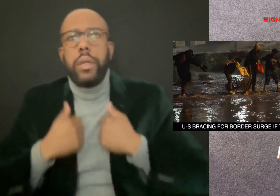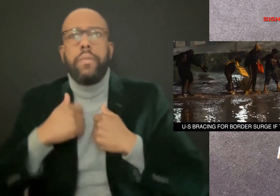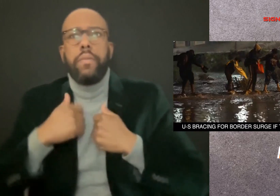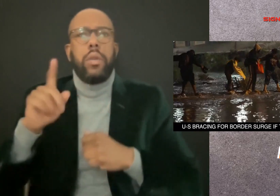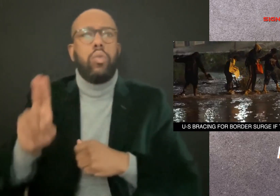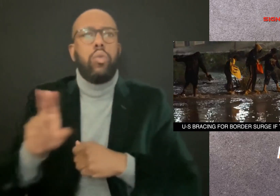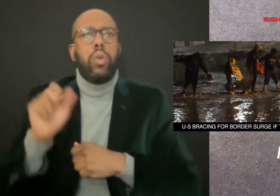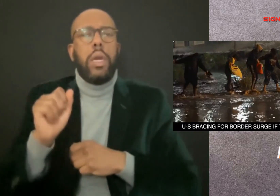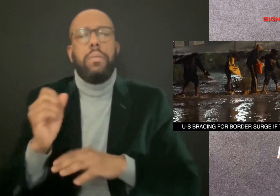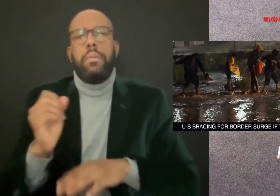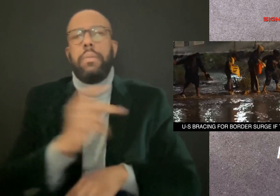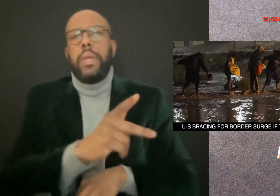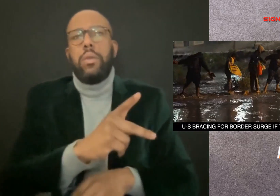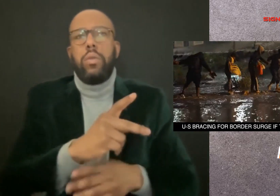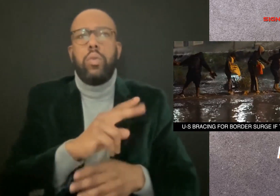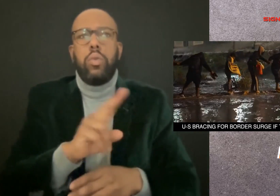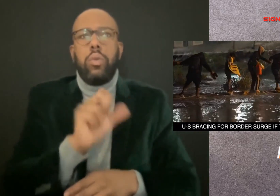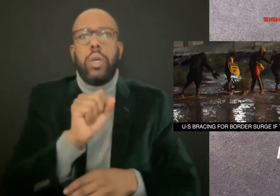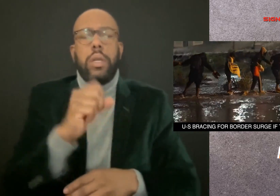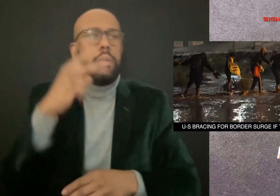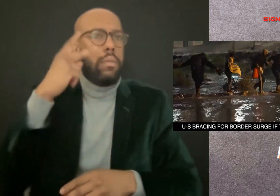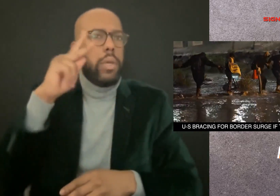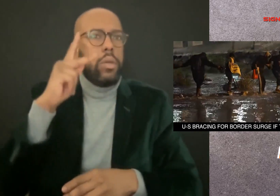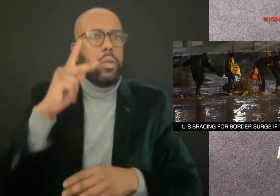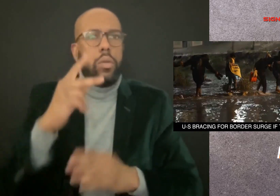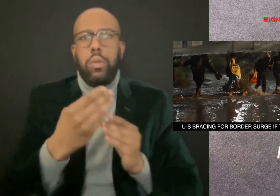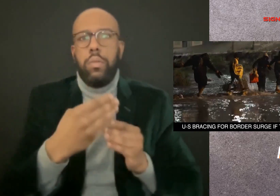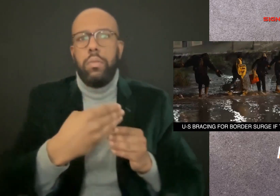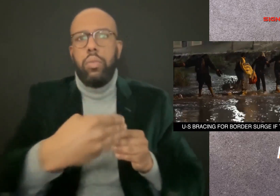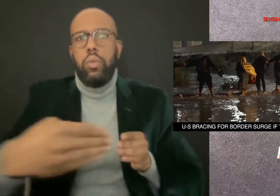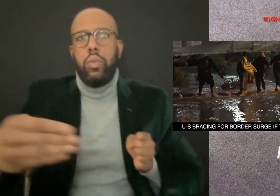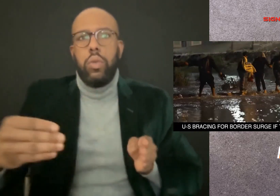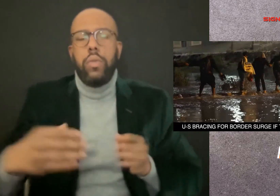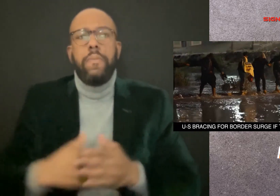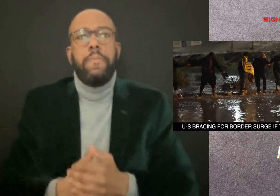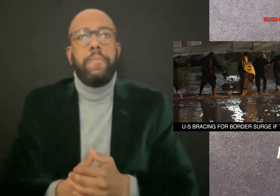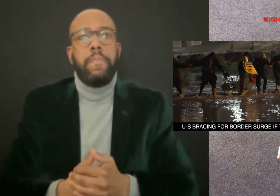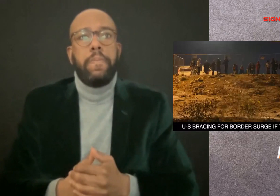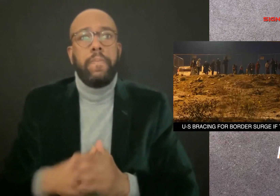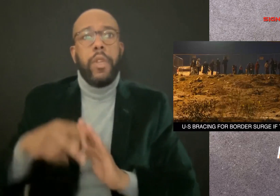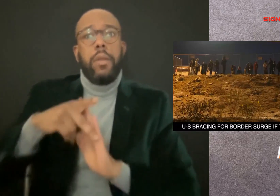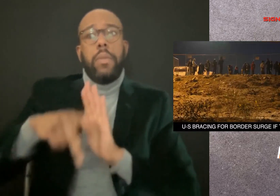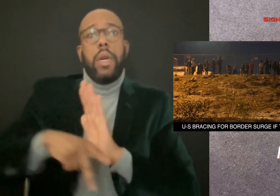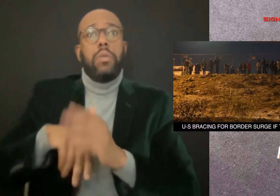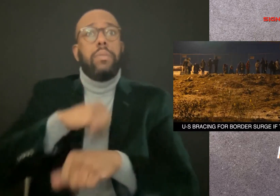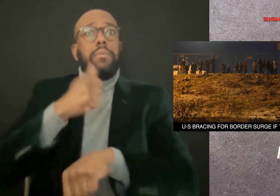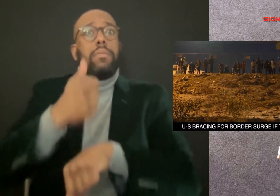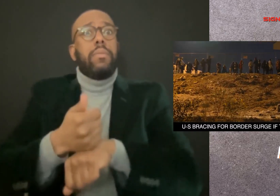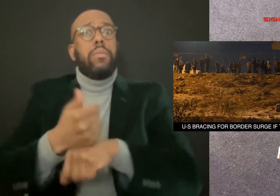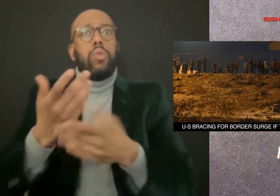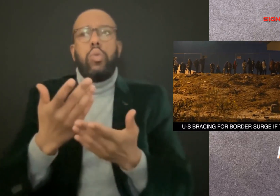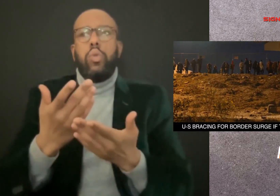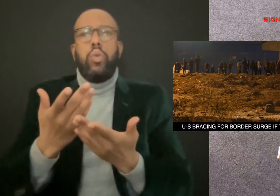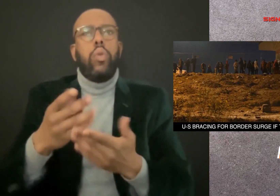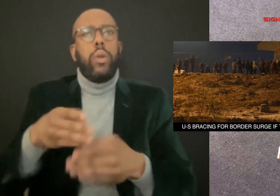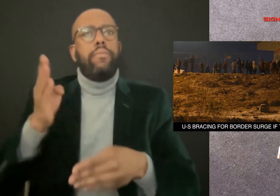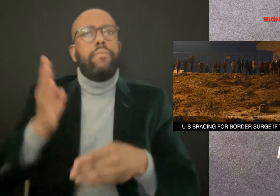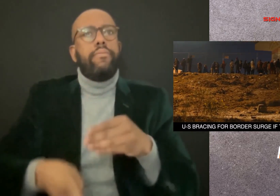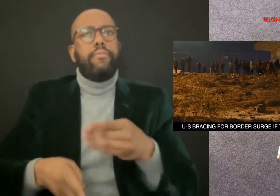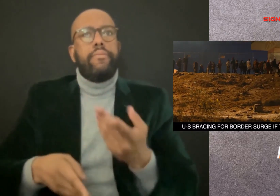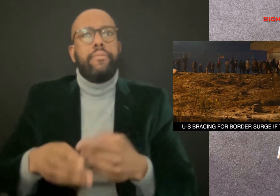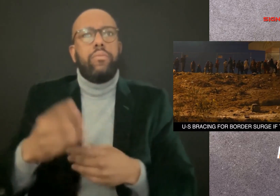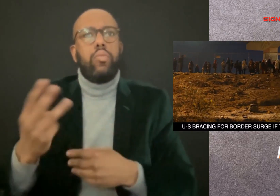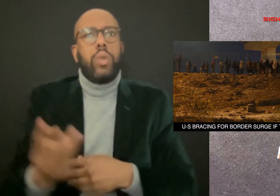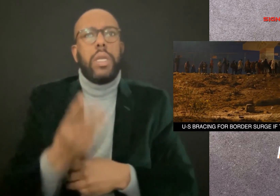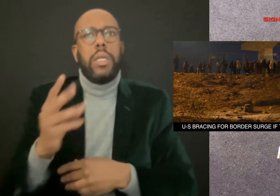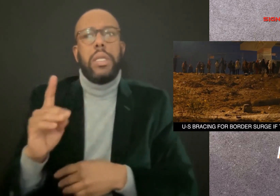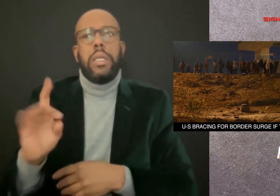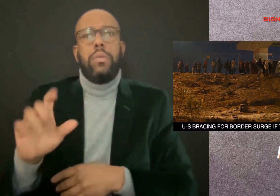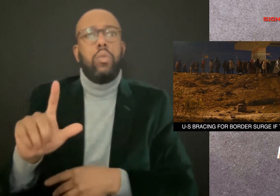expel migrants at the US-Mexico border the policy was set to end on Wednesday, December